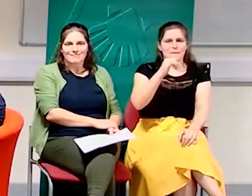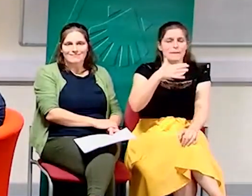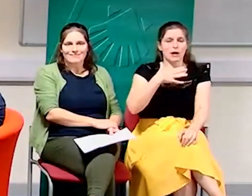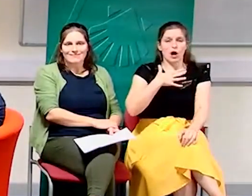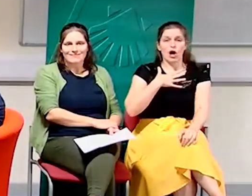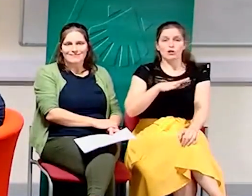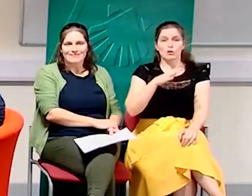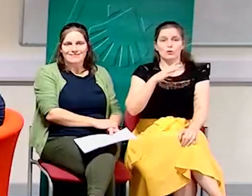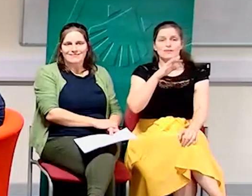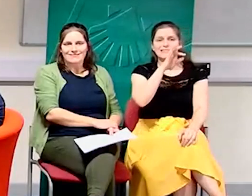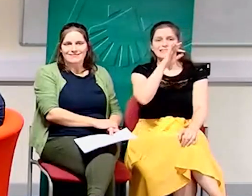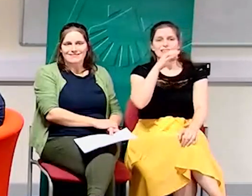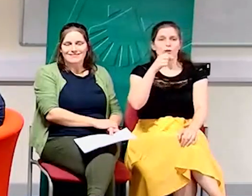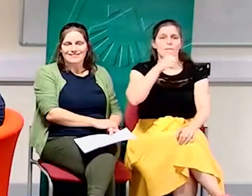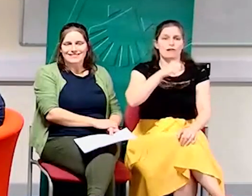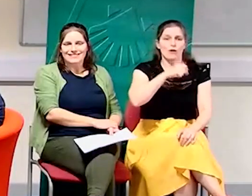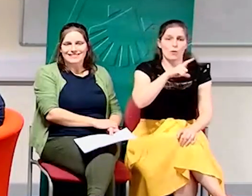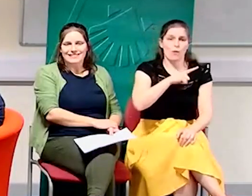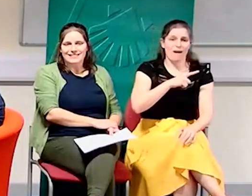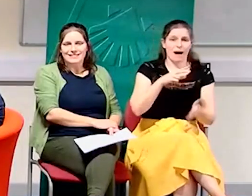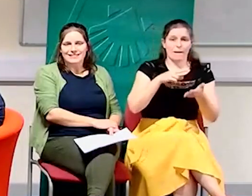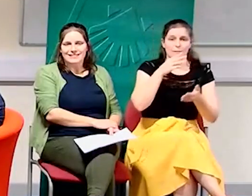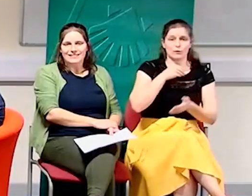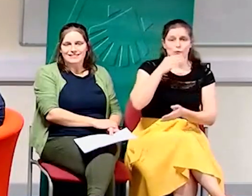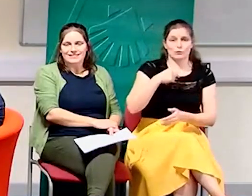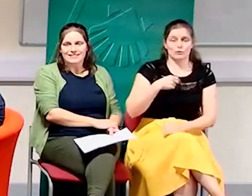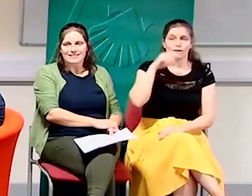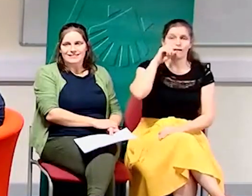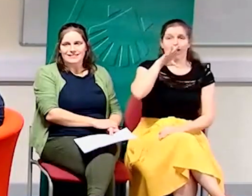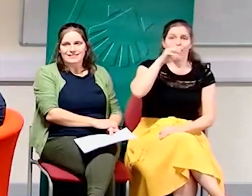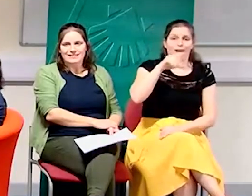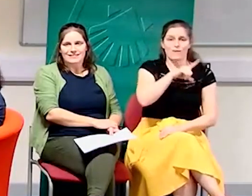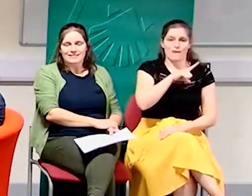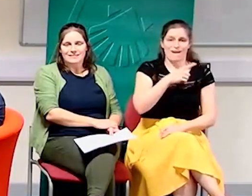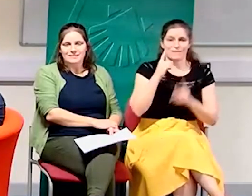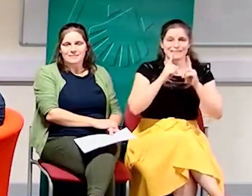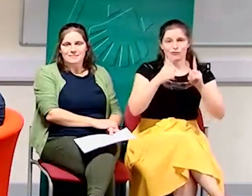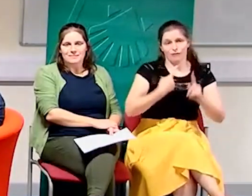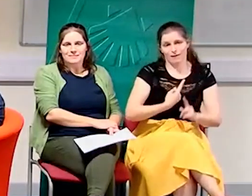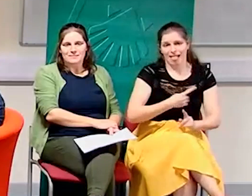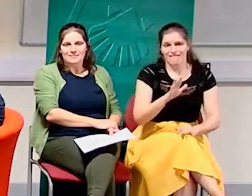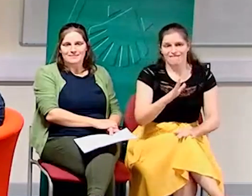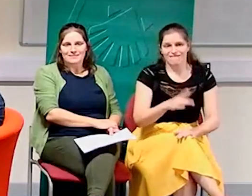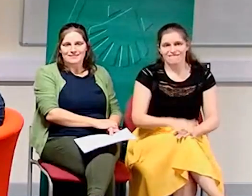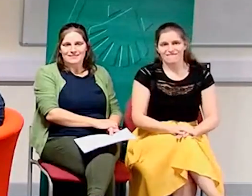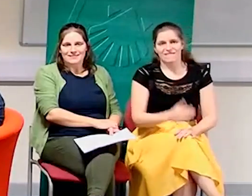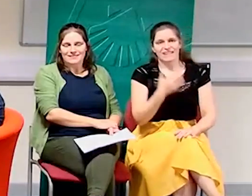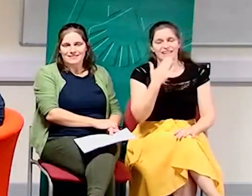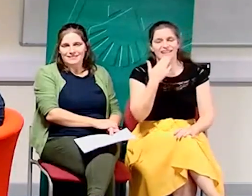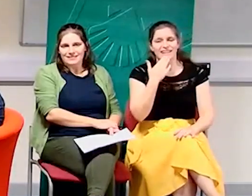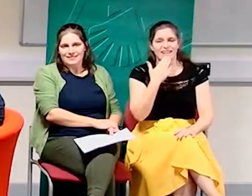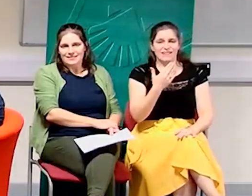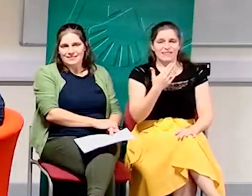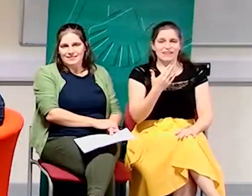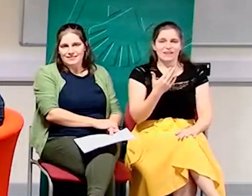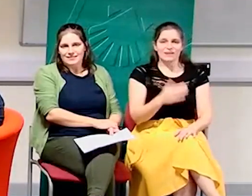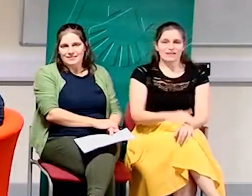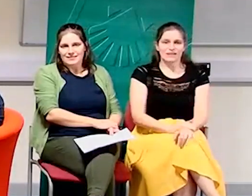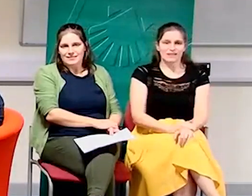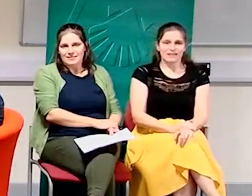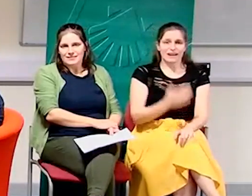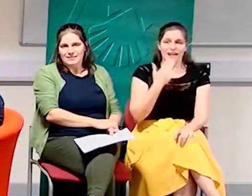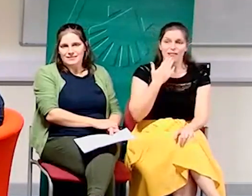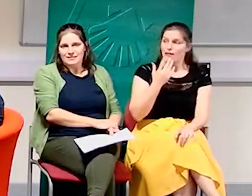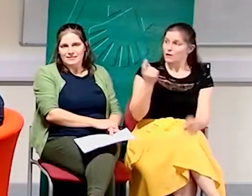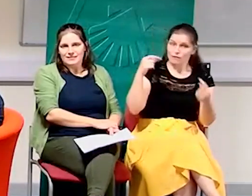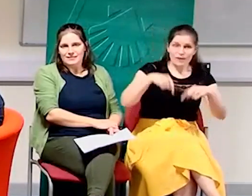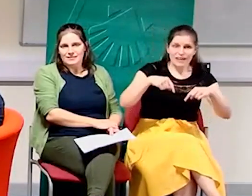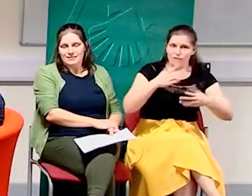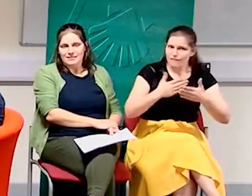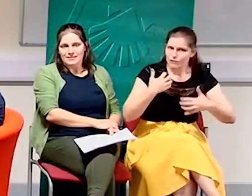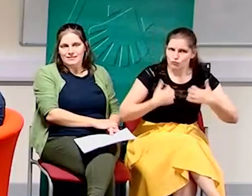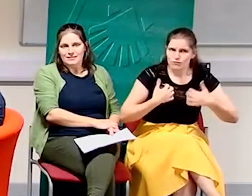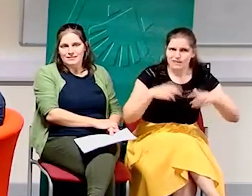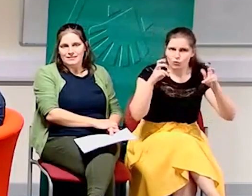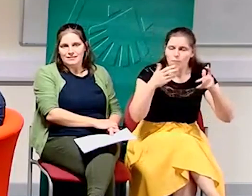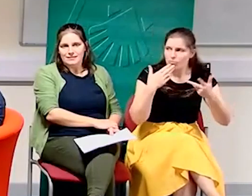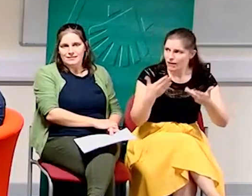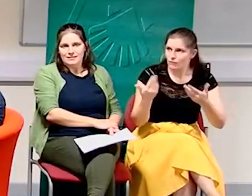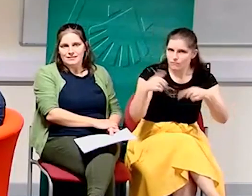of and I and thank you very much to everybody for attending really interesting topic um um has